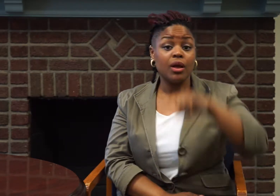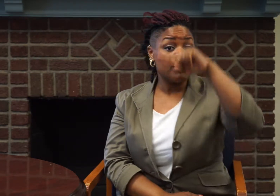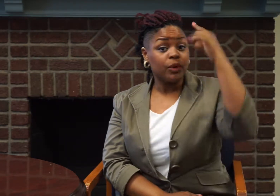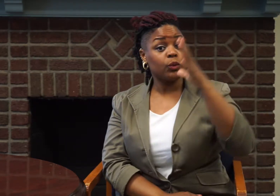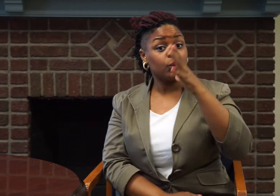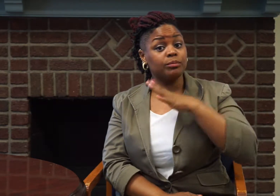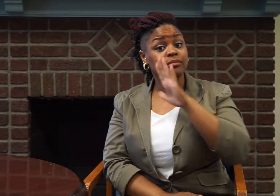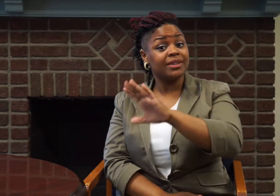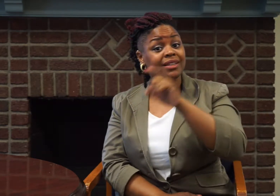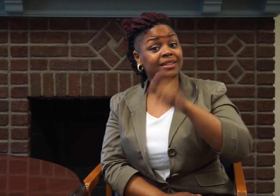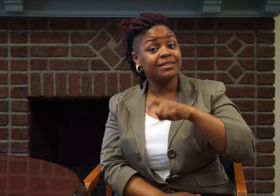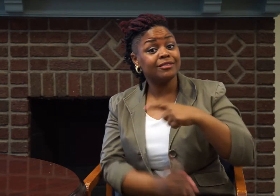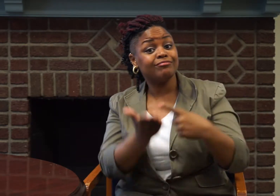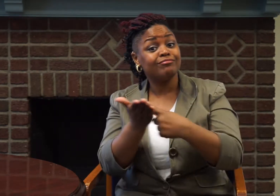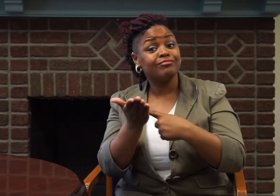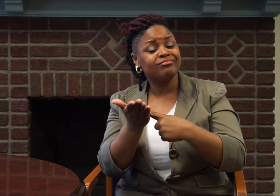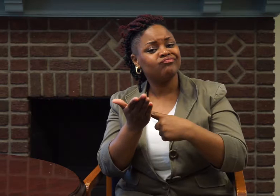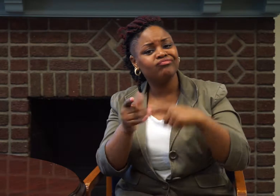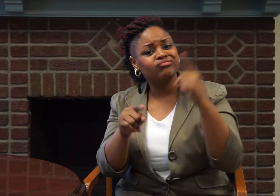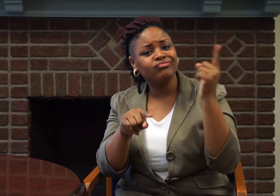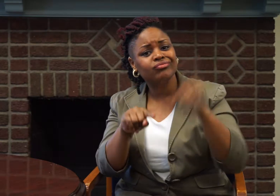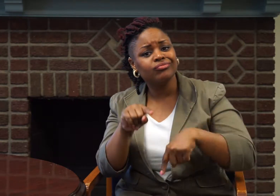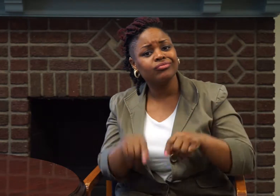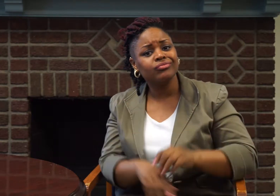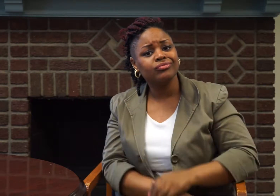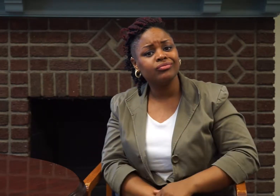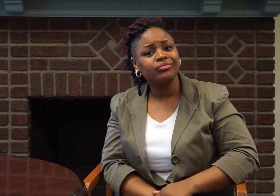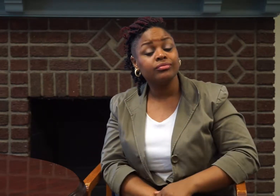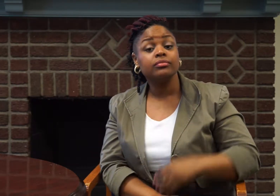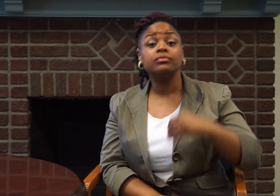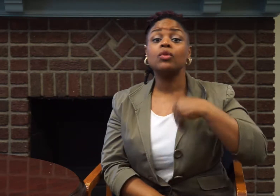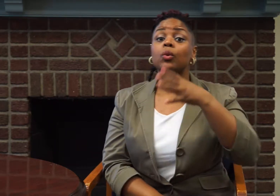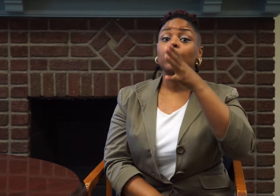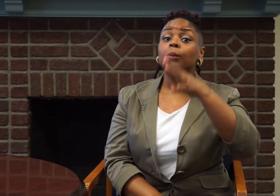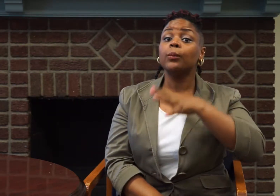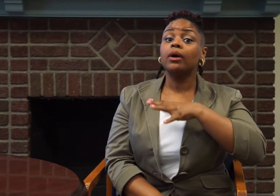Black women weren't able to enter the discussion and share their own needs and concerns.